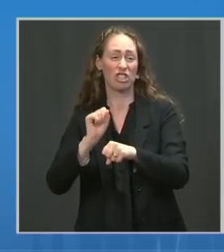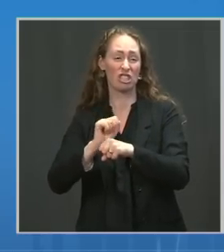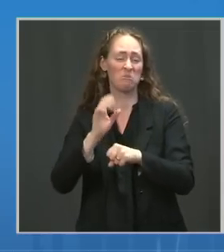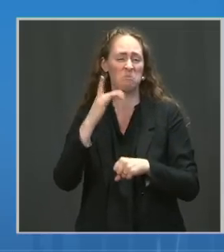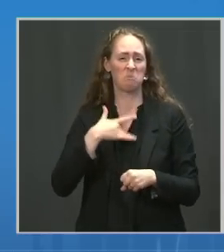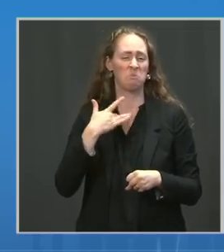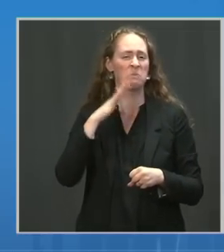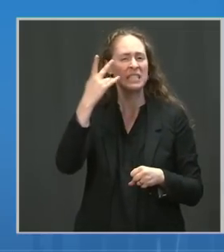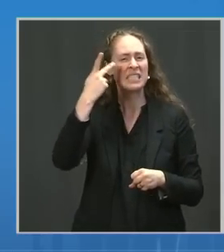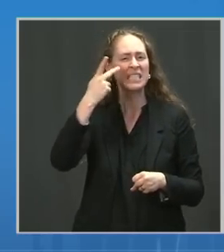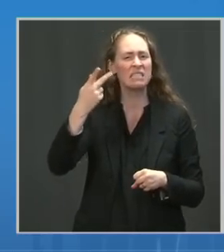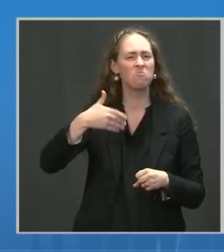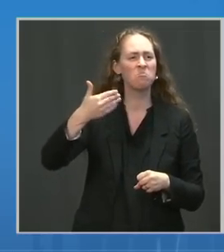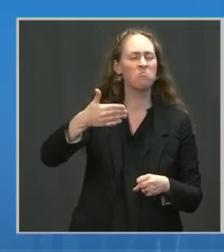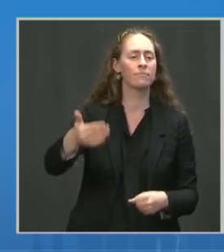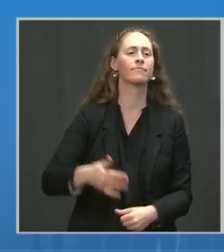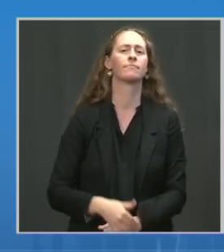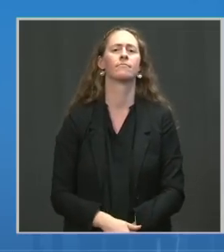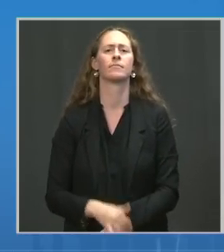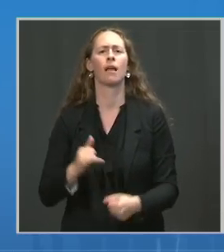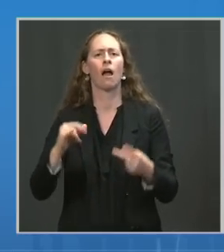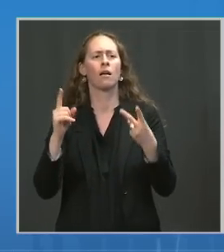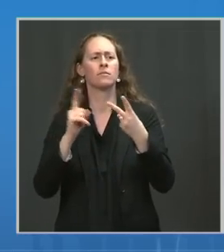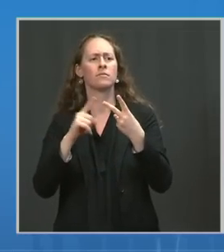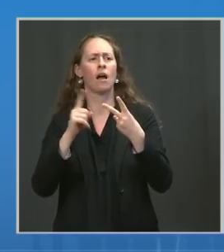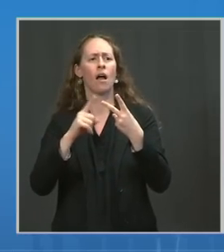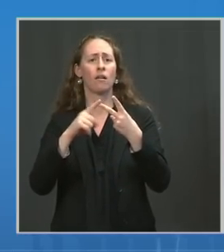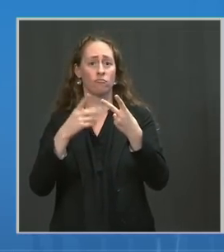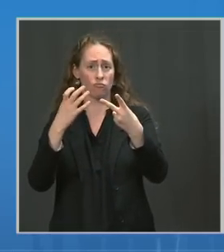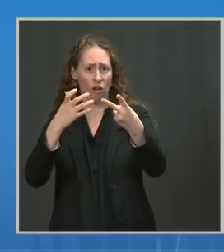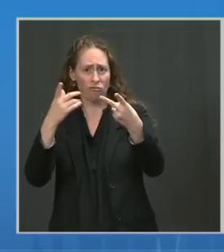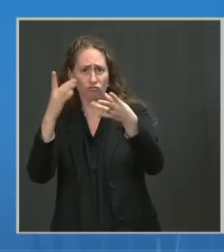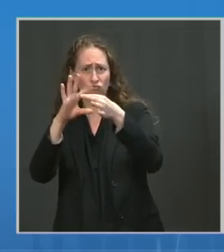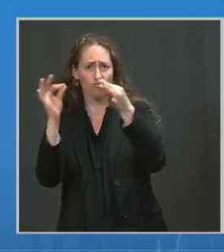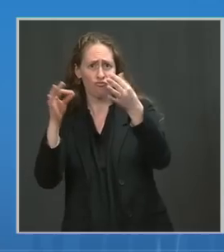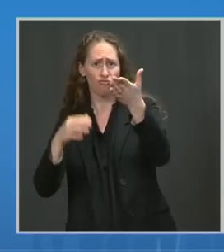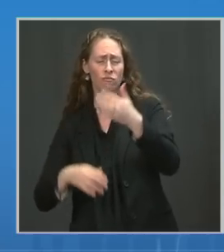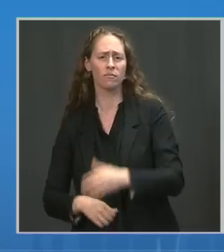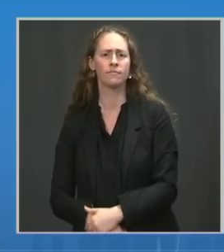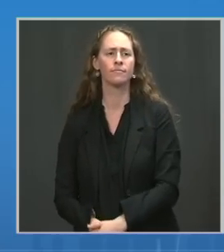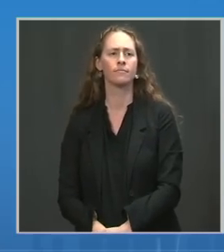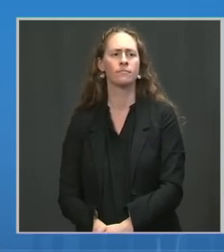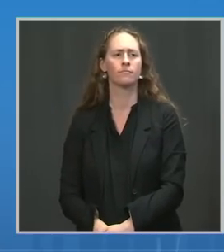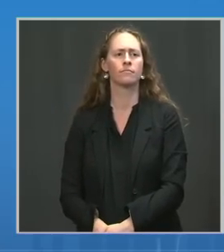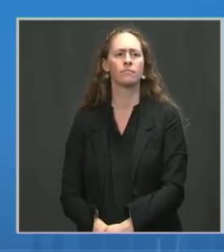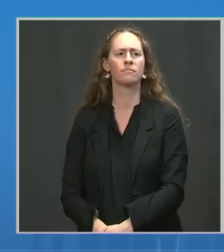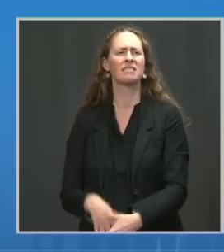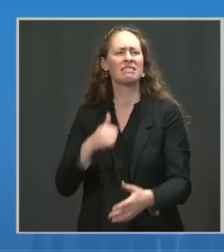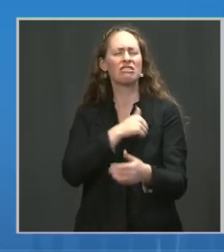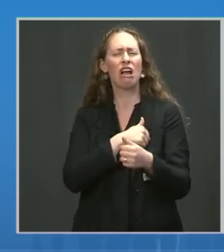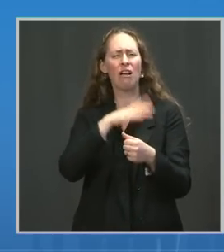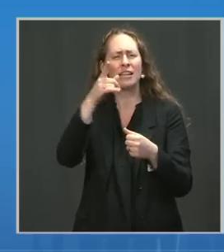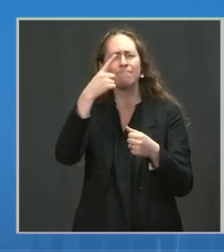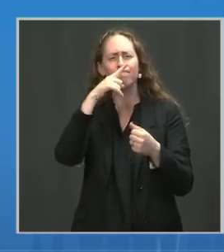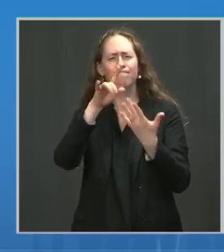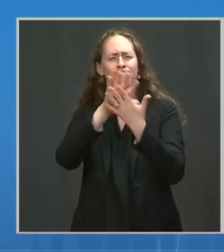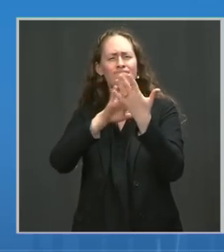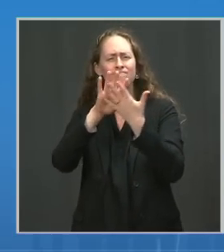Second question was around breakthroughs. Dr. Fauci. Dr. Fauci: Yeah. I'm sorry, what was the exact question about breakthrough, Jeff? I missed that.